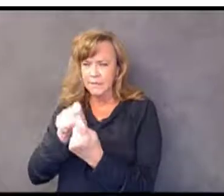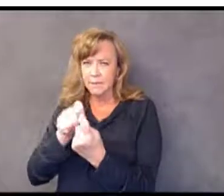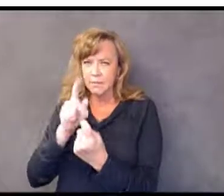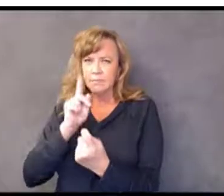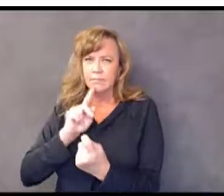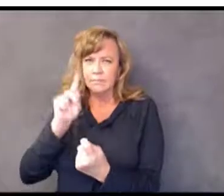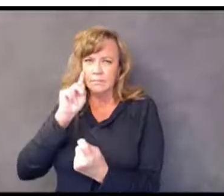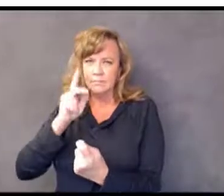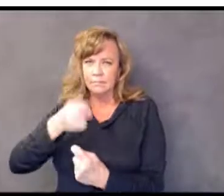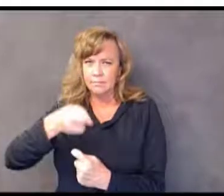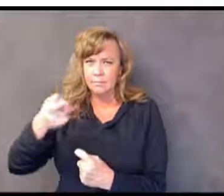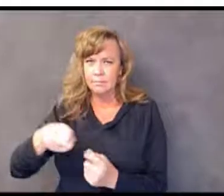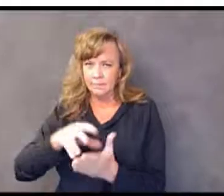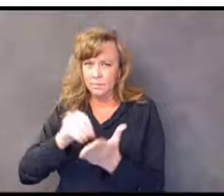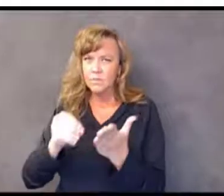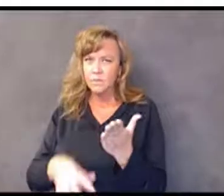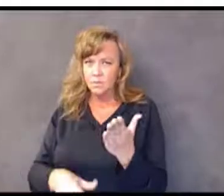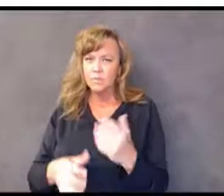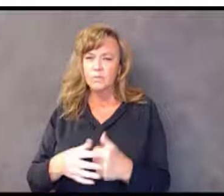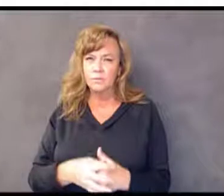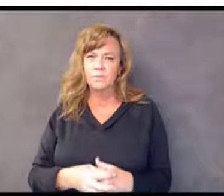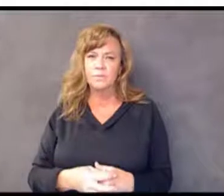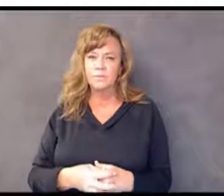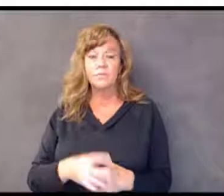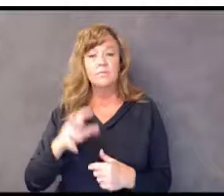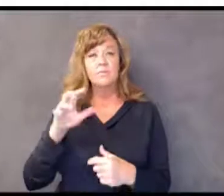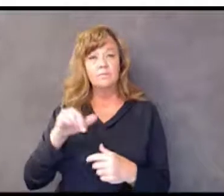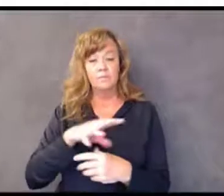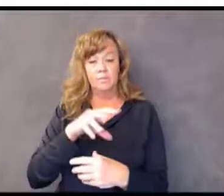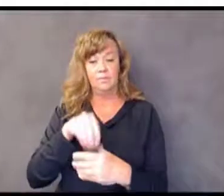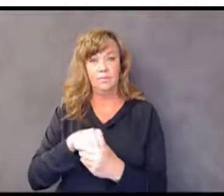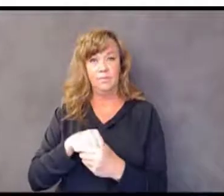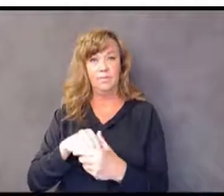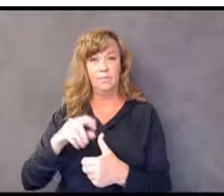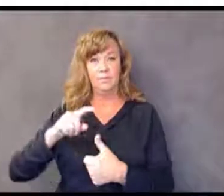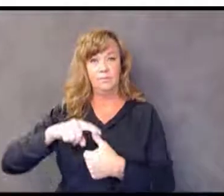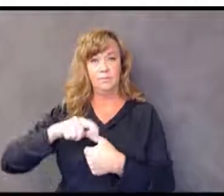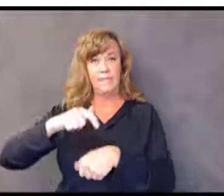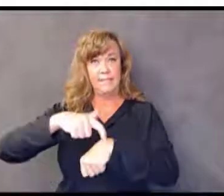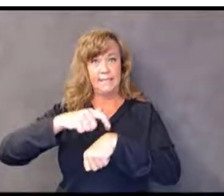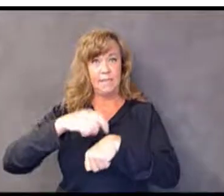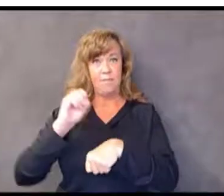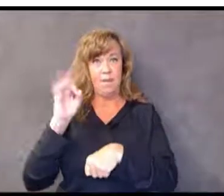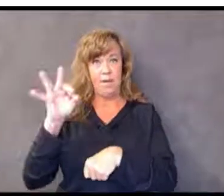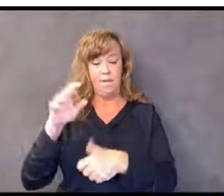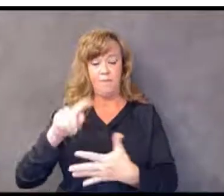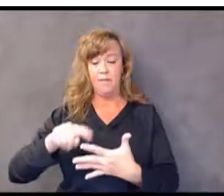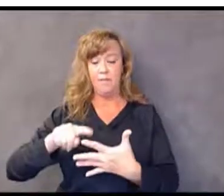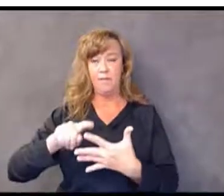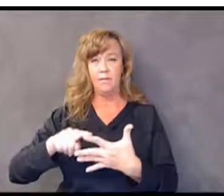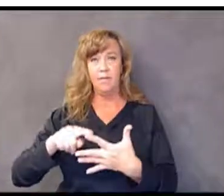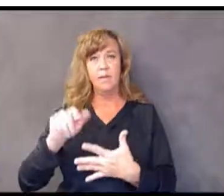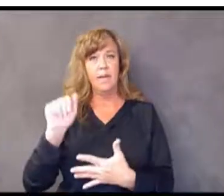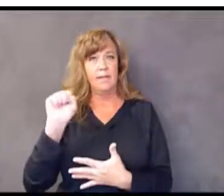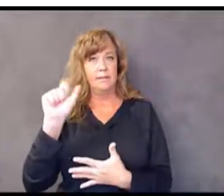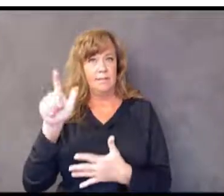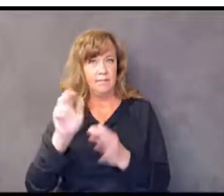These include, but are not limited to, turning the time off, providing ASL interpretation,